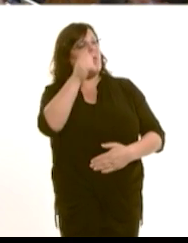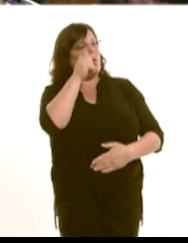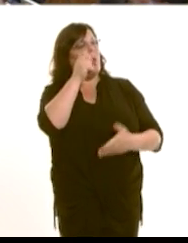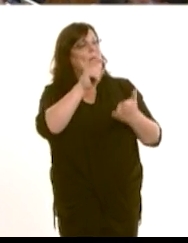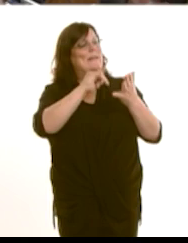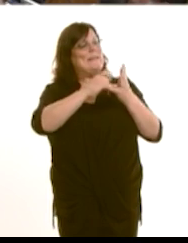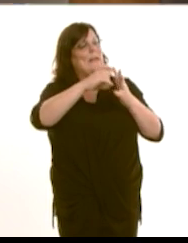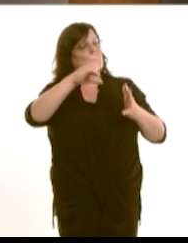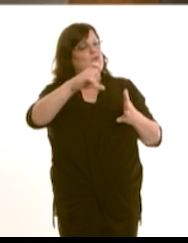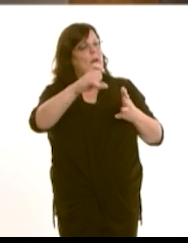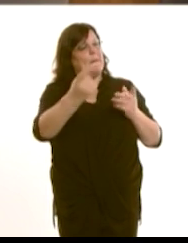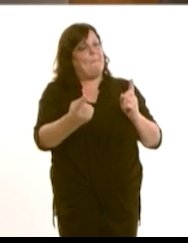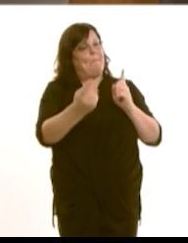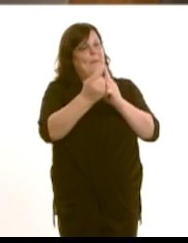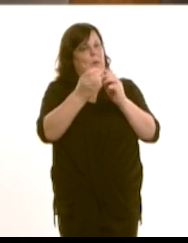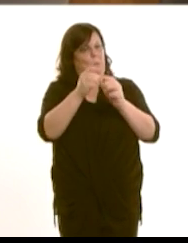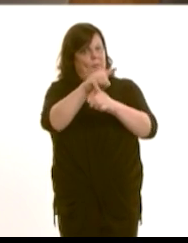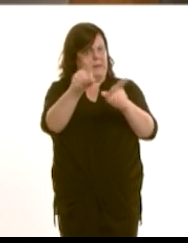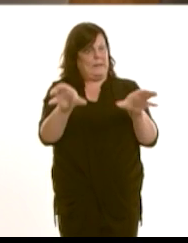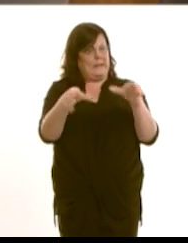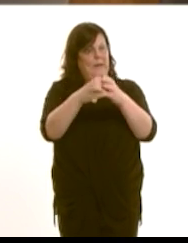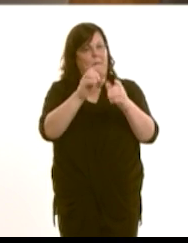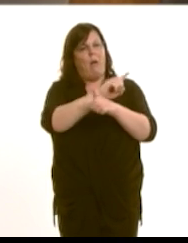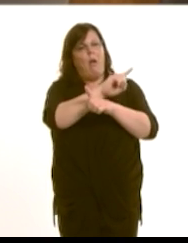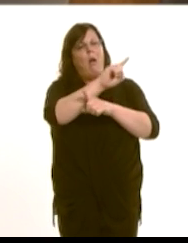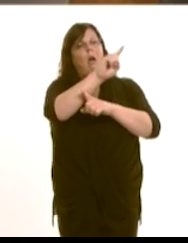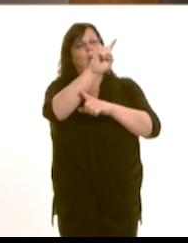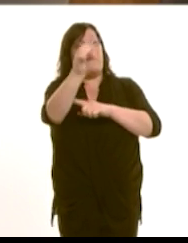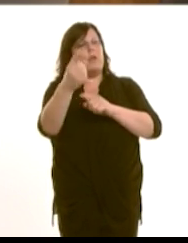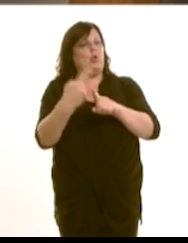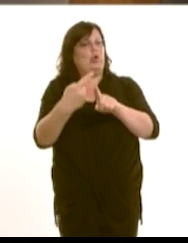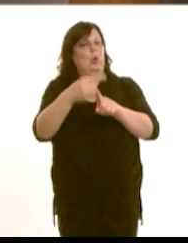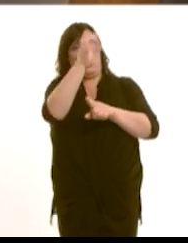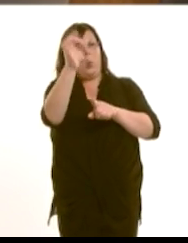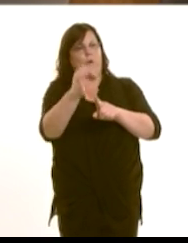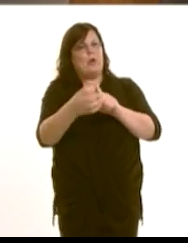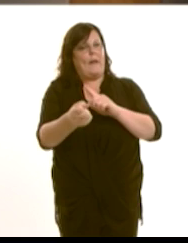today and, of course, he has an urgent question that we were content to accept, of course, in relation to the events of the weekend.